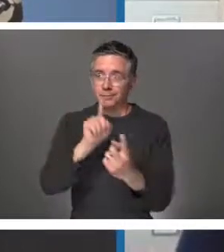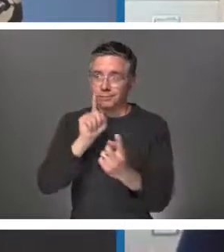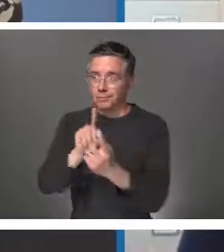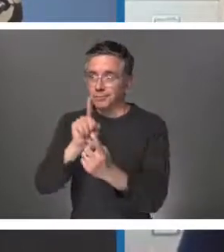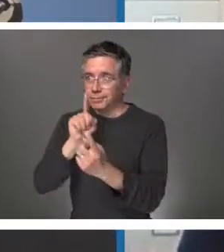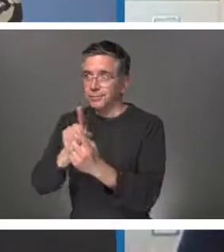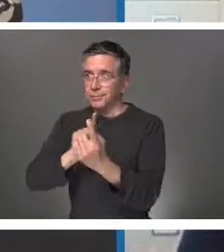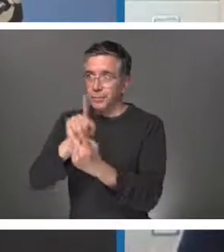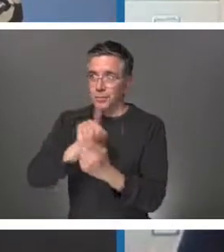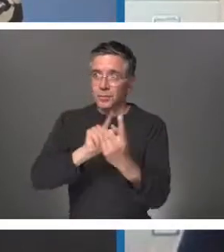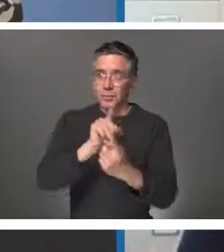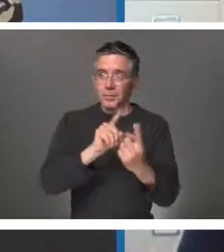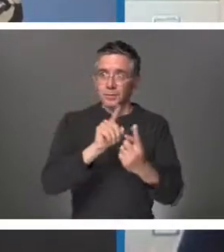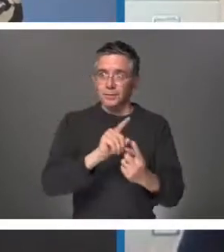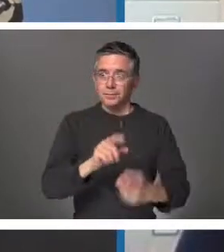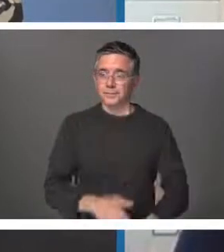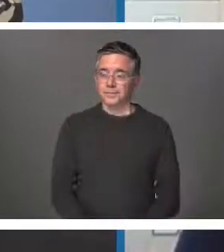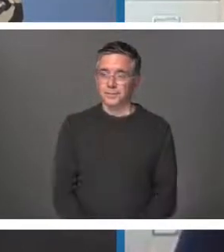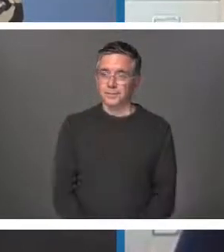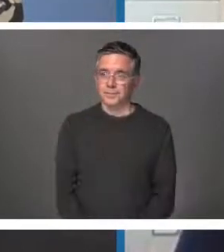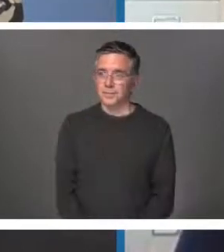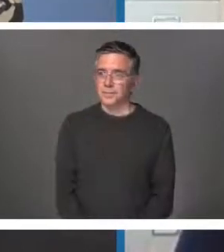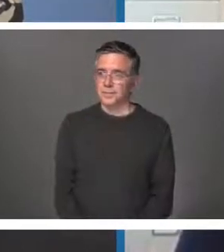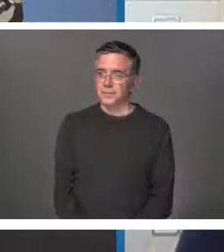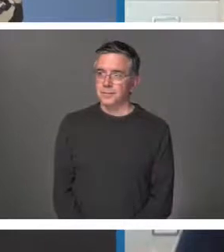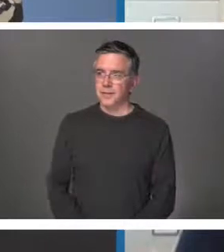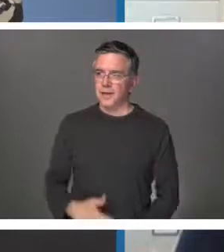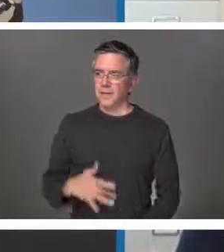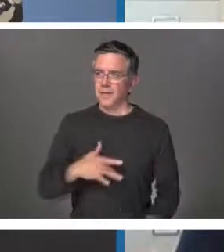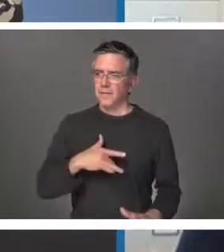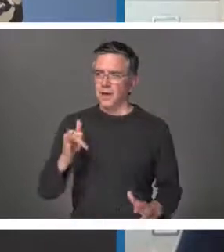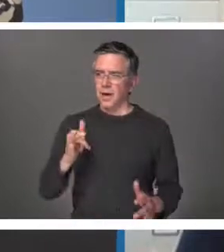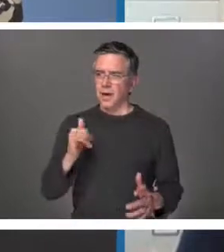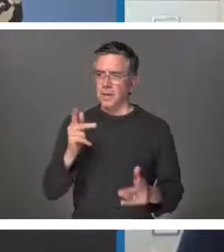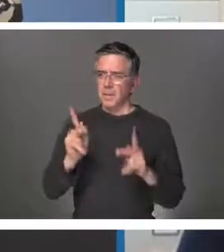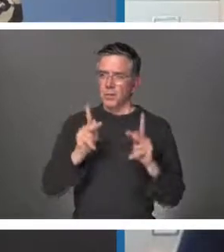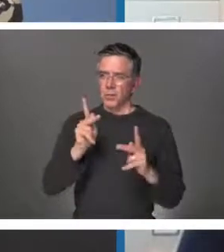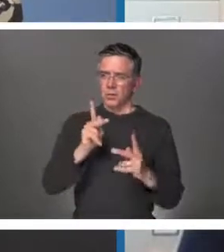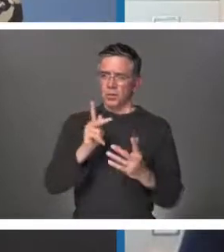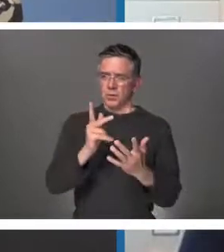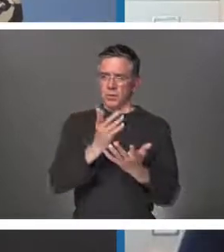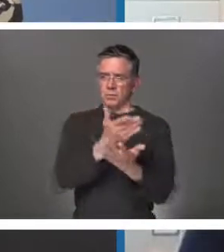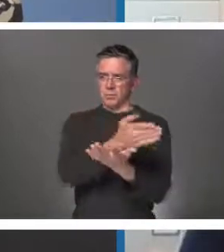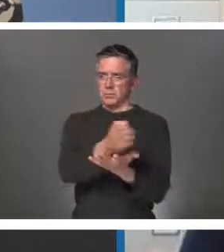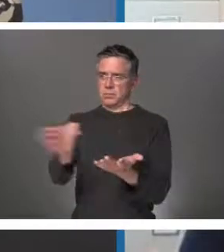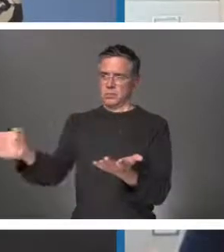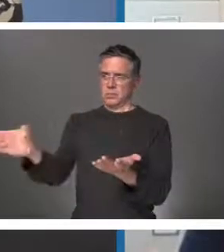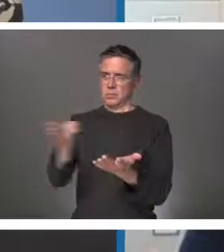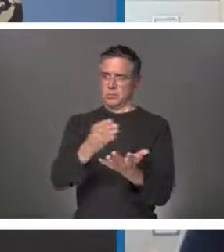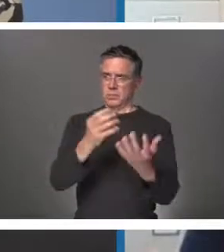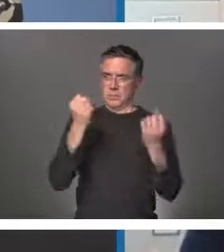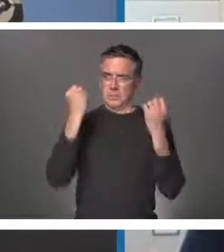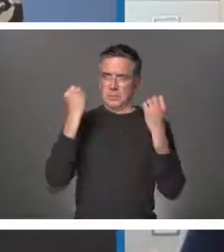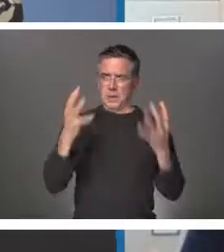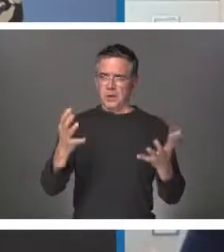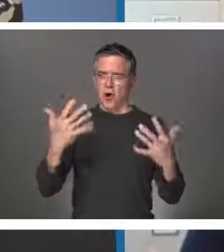So it feels like we've been through the first round, but it's time to move on to that harder work of the people that are not quite sure yet.